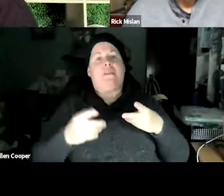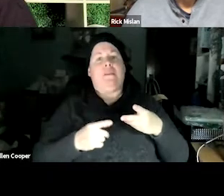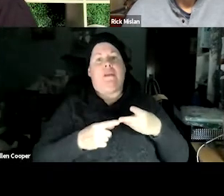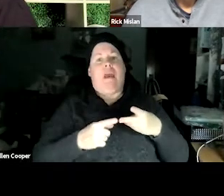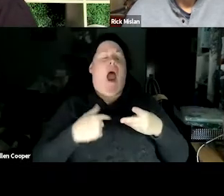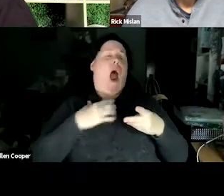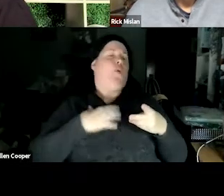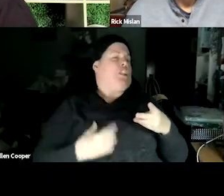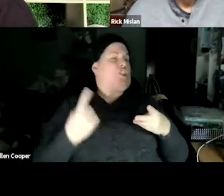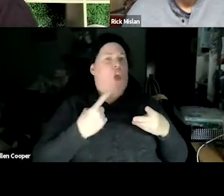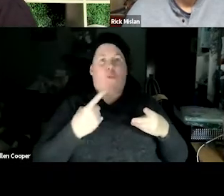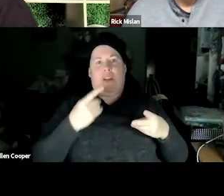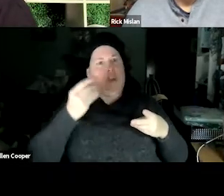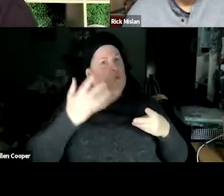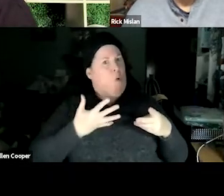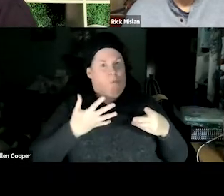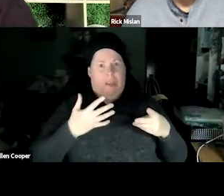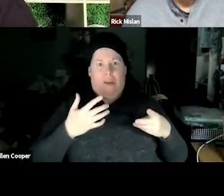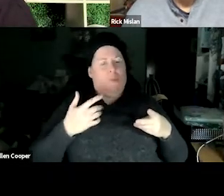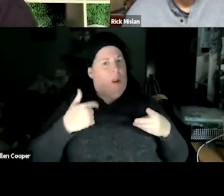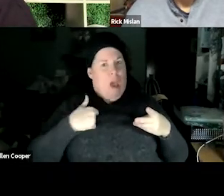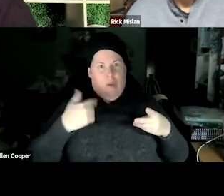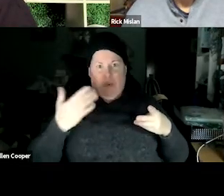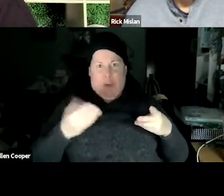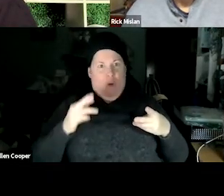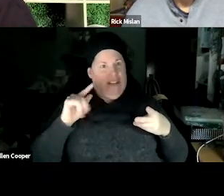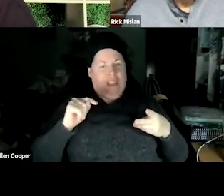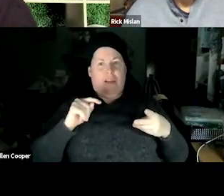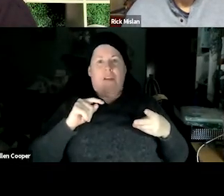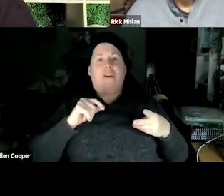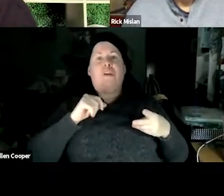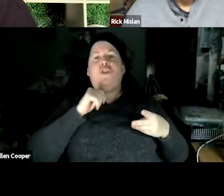grill this into my head when I was at. Alrighty. Don't just swim in the technical lane like